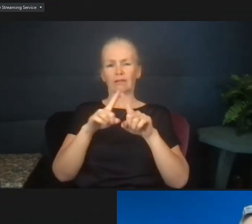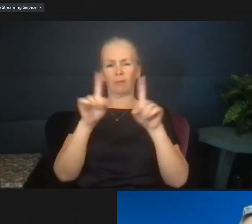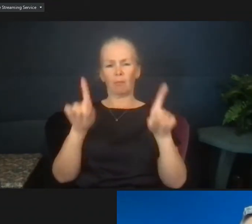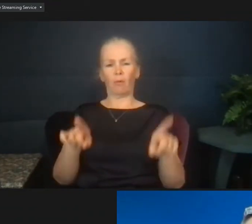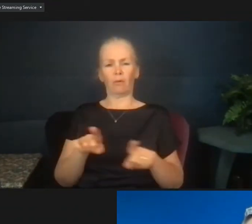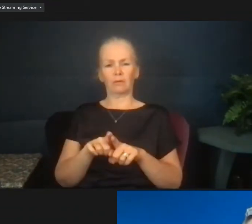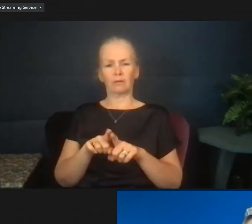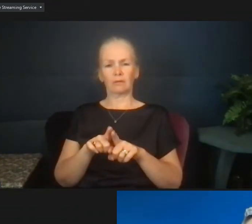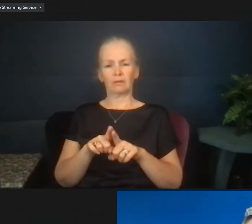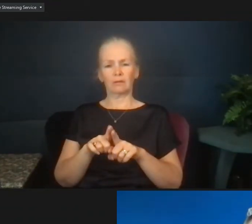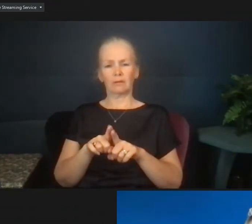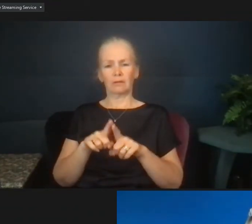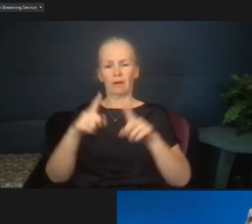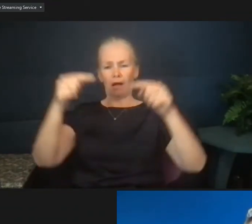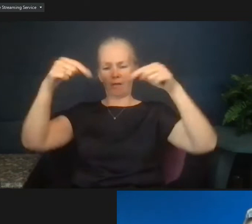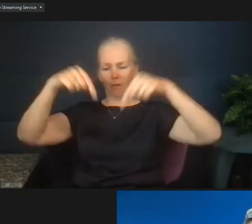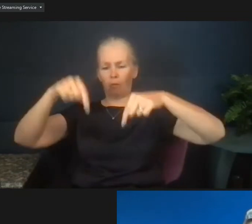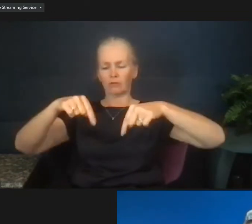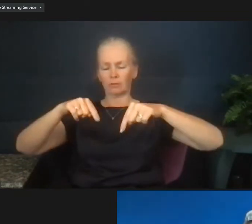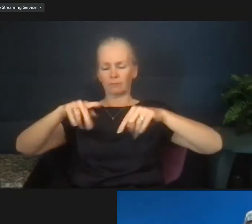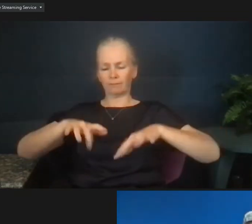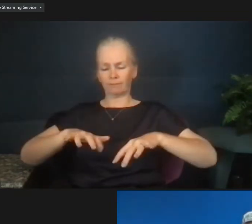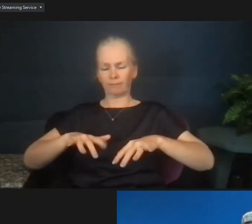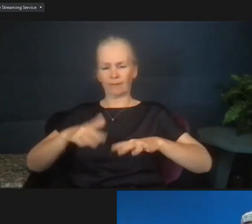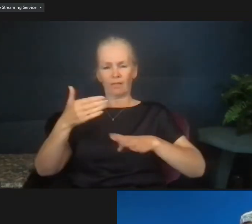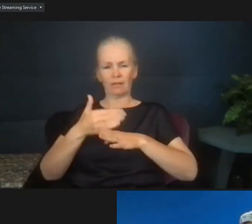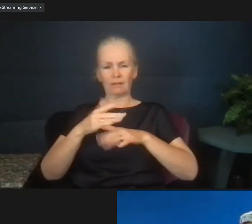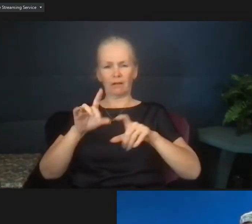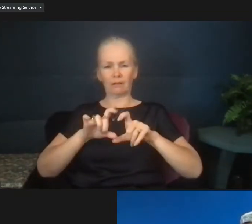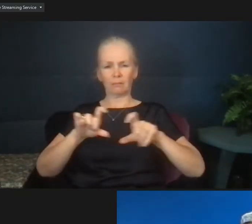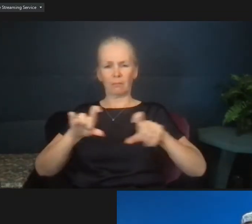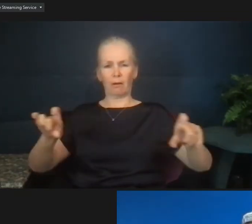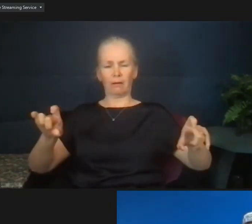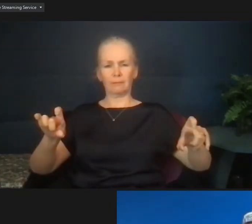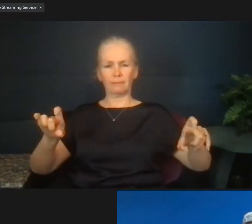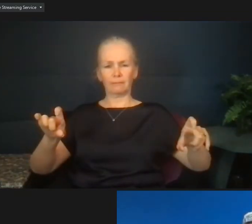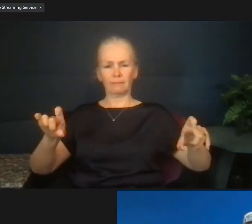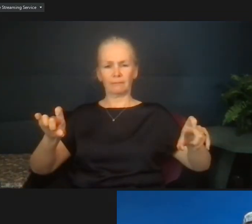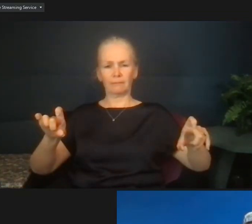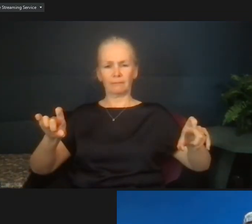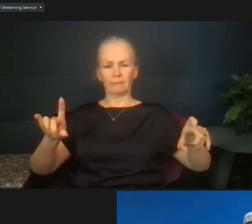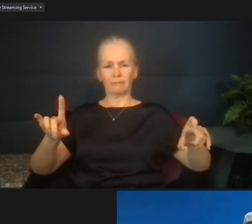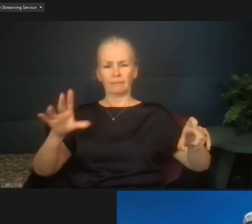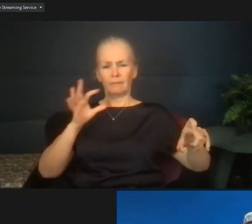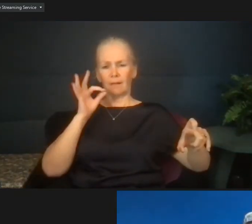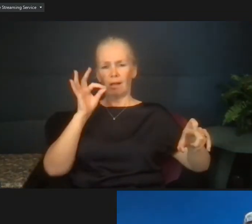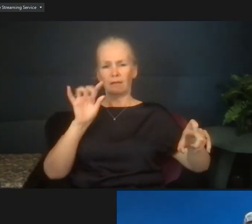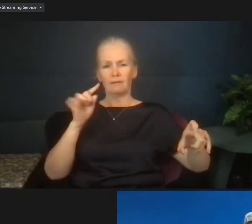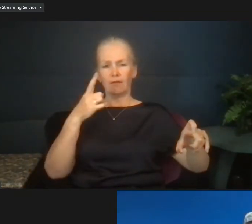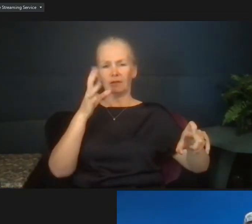the taskbar at the bottom of your screen. I'm going to ask the first question that we've got.